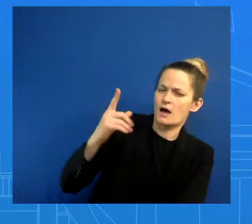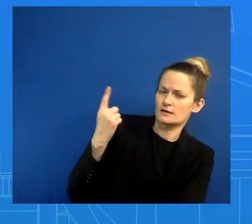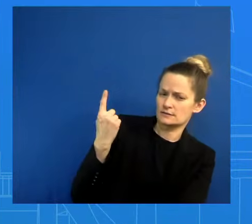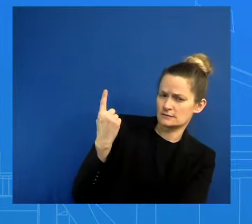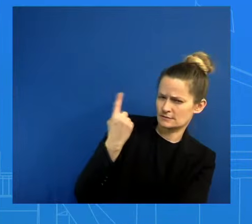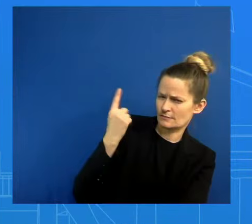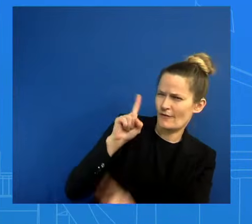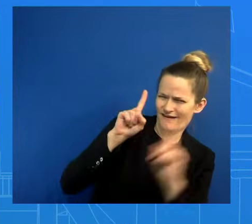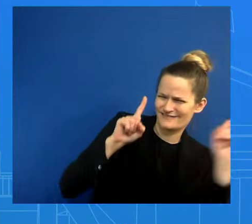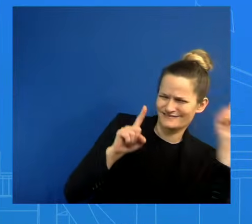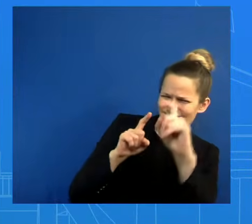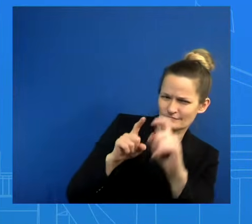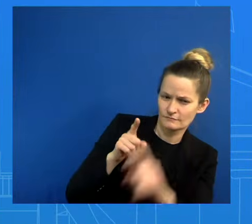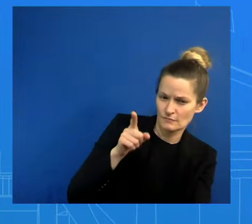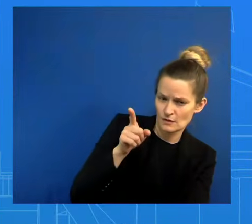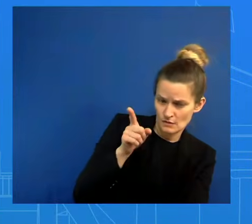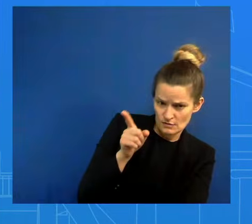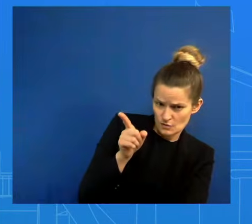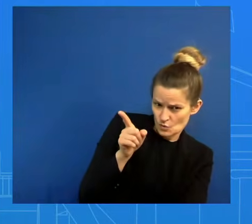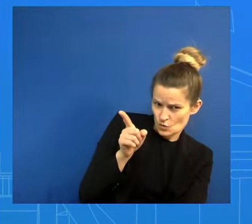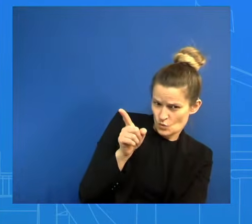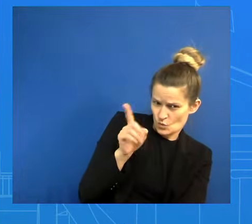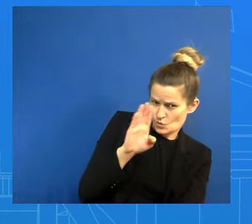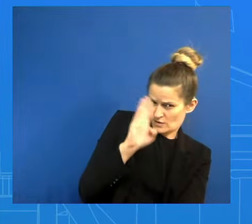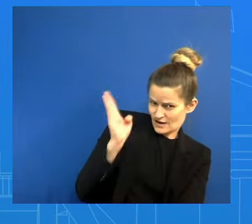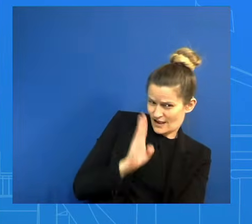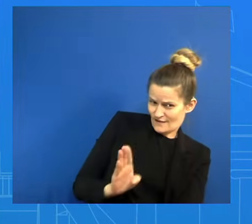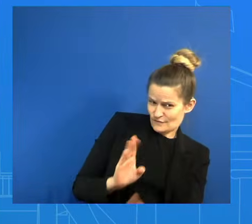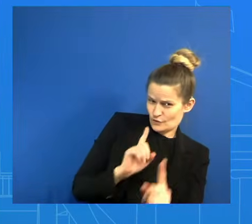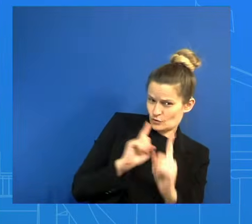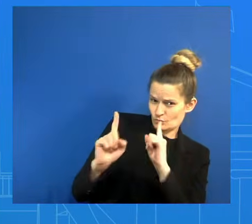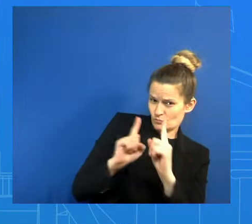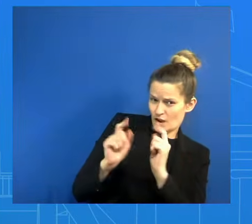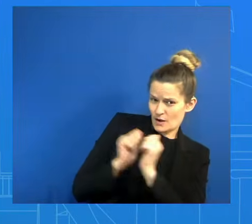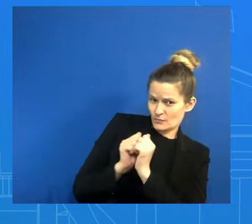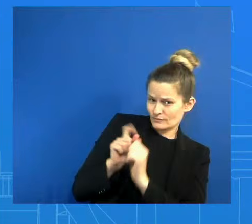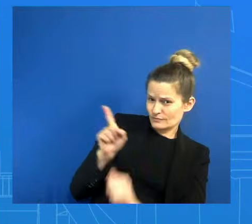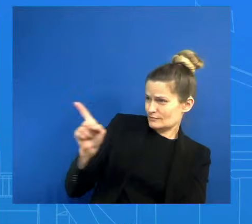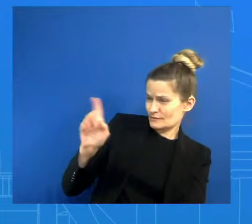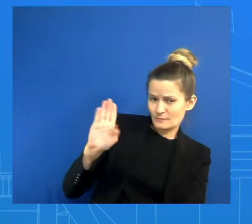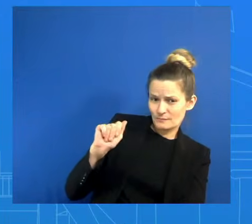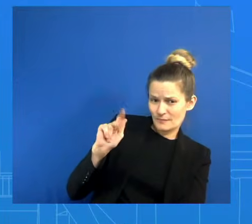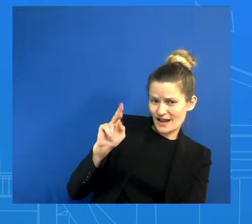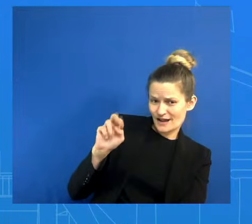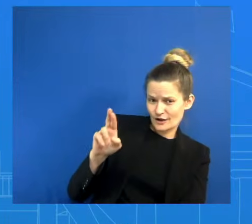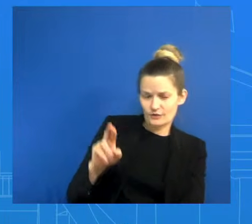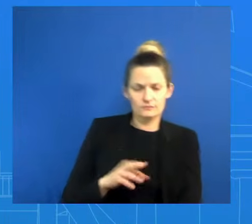Ms. Jean-Pierre: We were just -- we were just not involved. Just answering your question: We were not involved. Go ahead. The Press: Thanks, Karine.